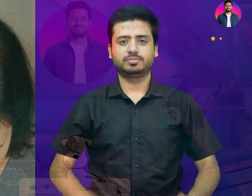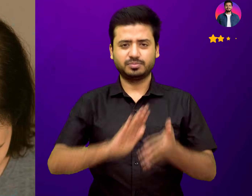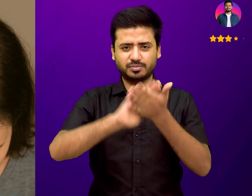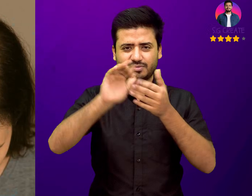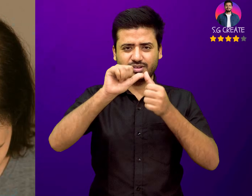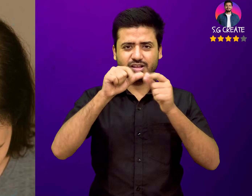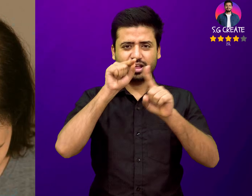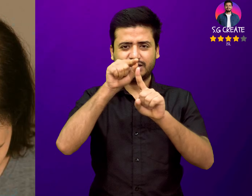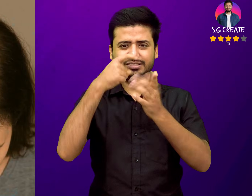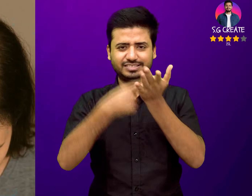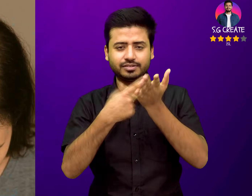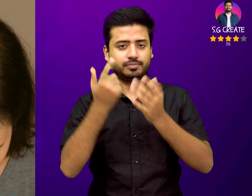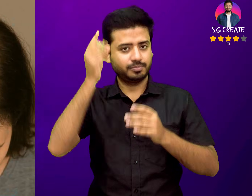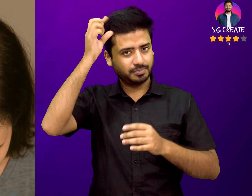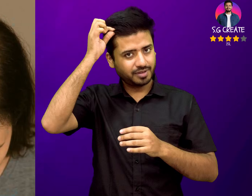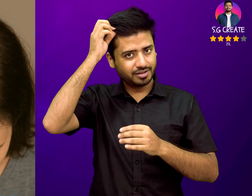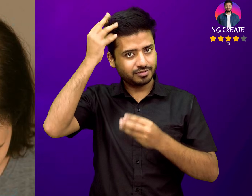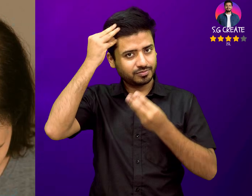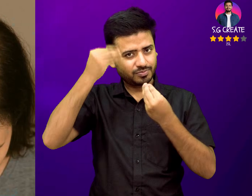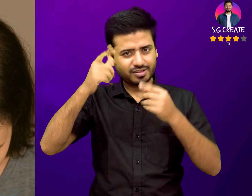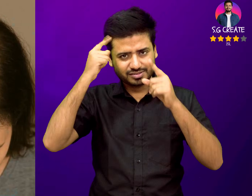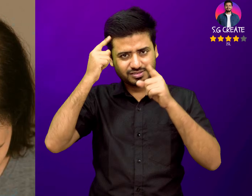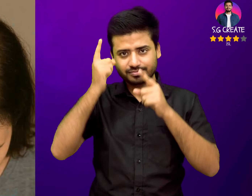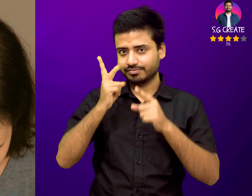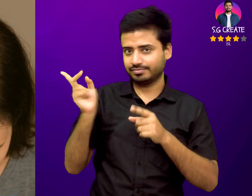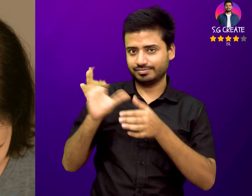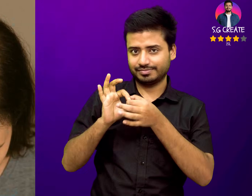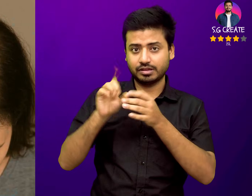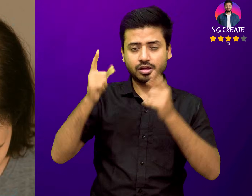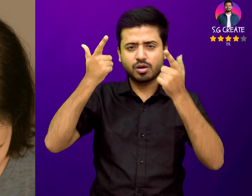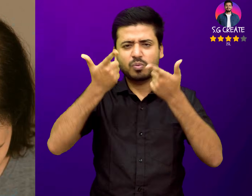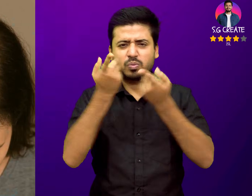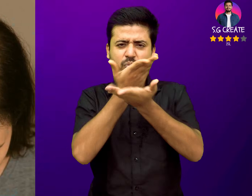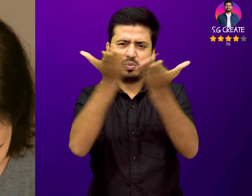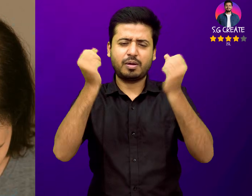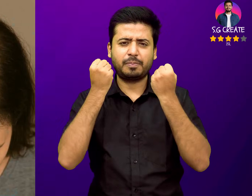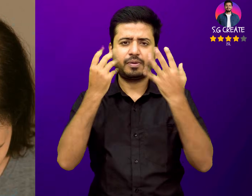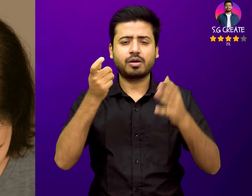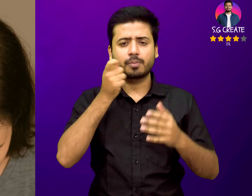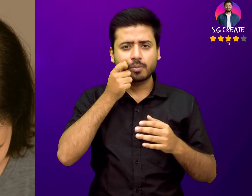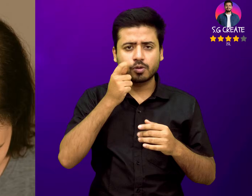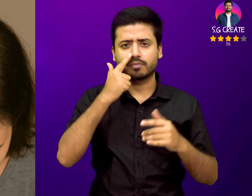You've shared a highly popular and deeply traditional DIY hair care recipe. Combining